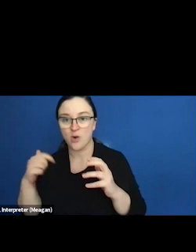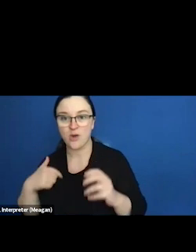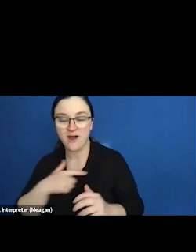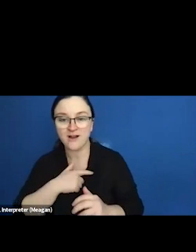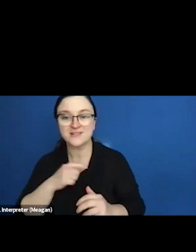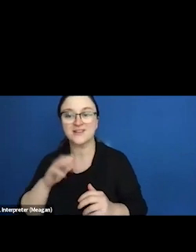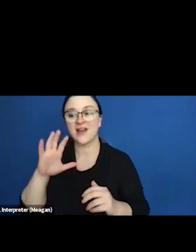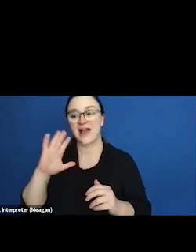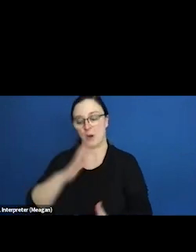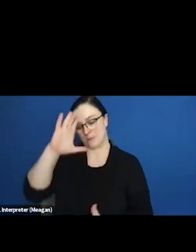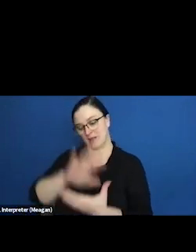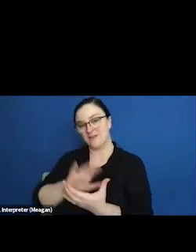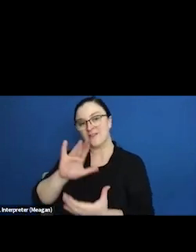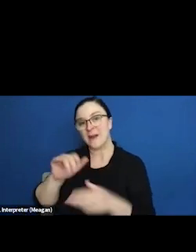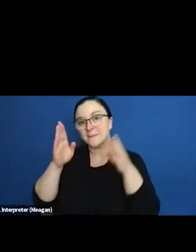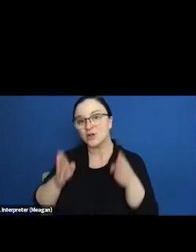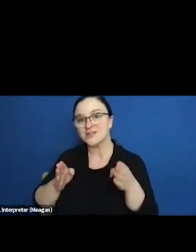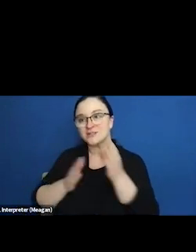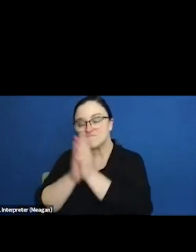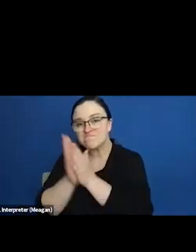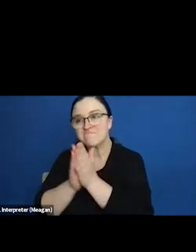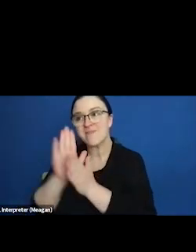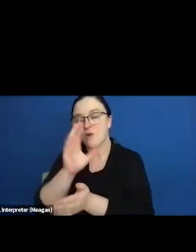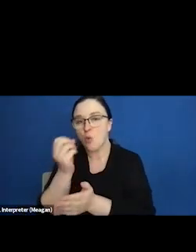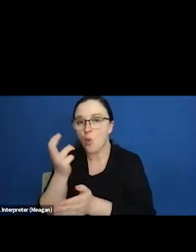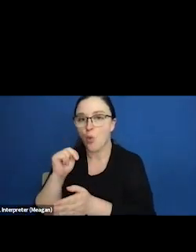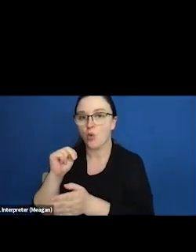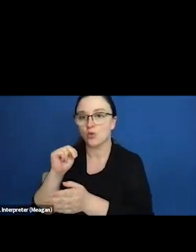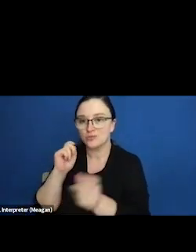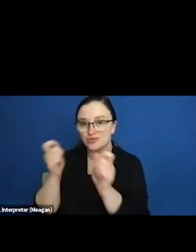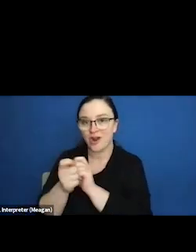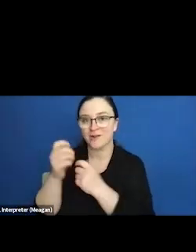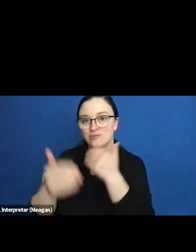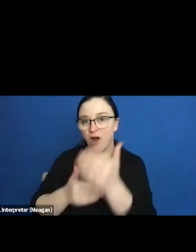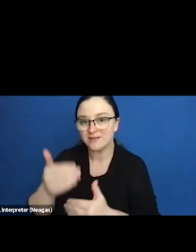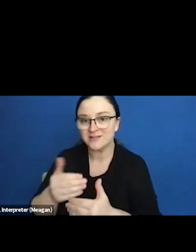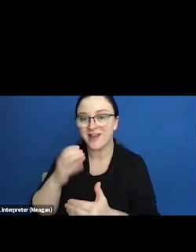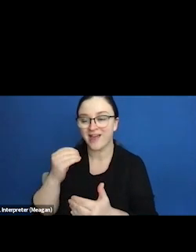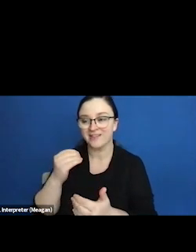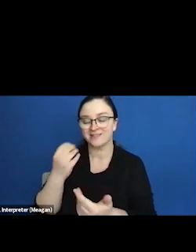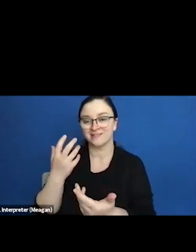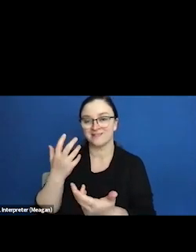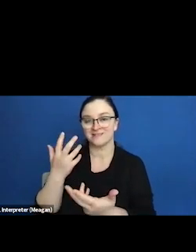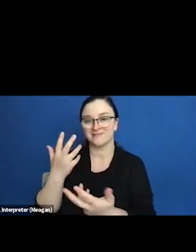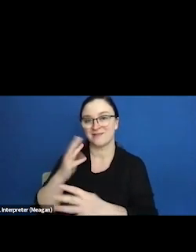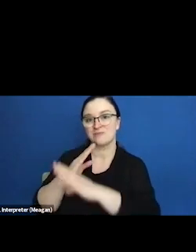is the driver of their own change process, and the guardian of their own kind of their life